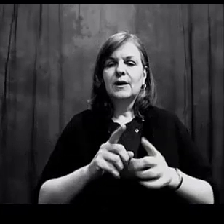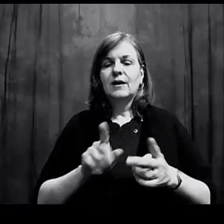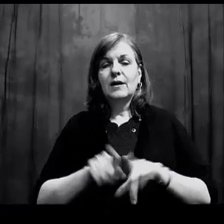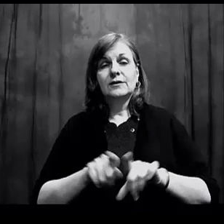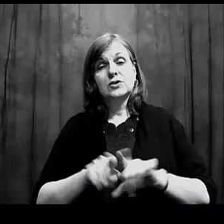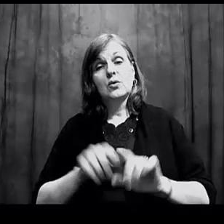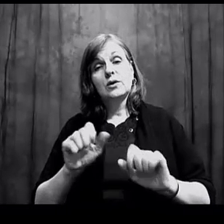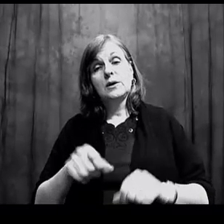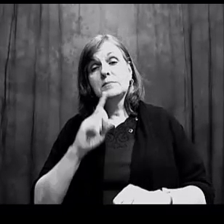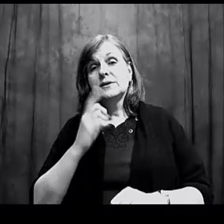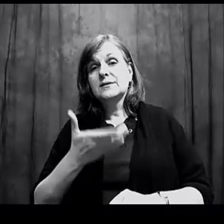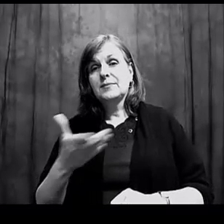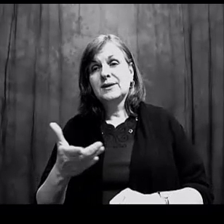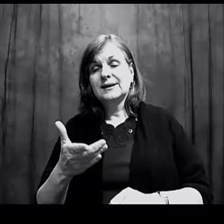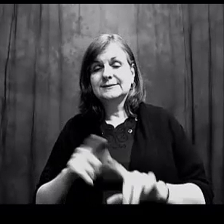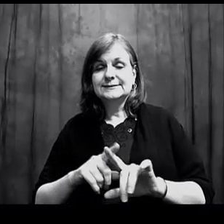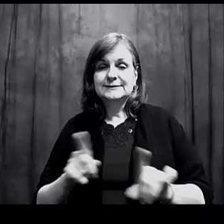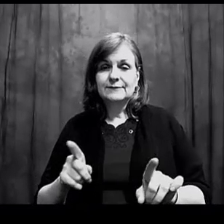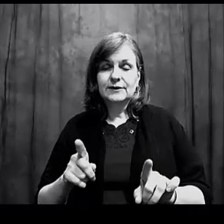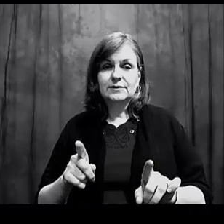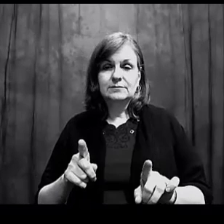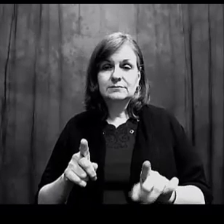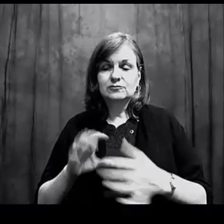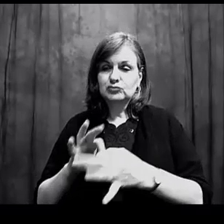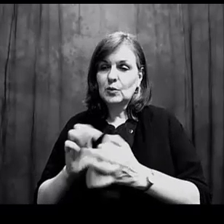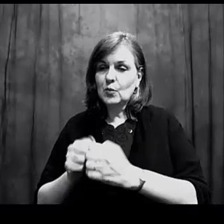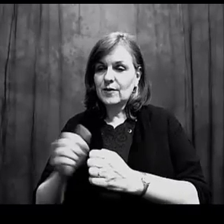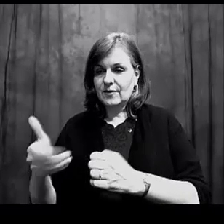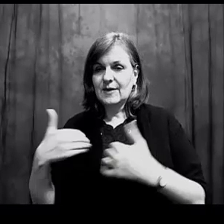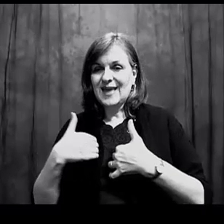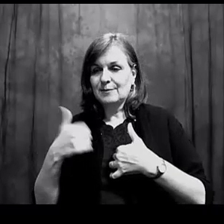but this could also be something wrong with the individuals themselves